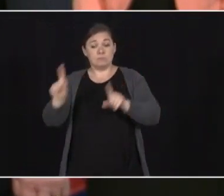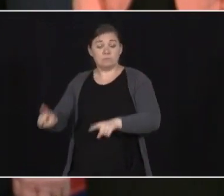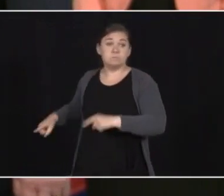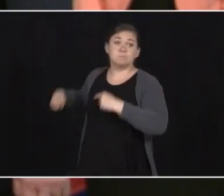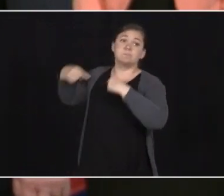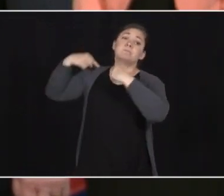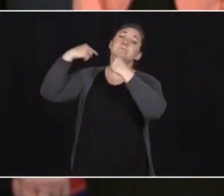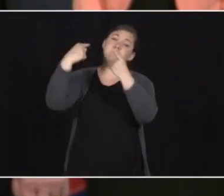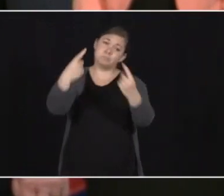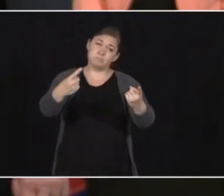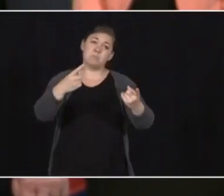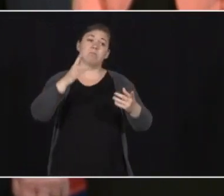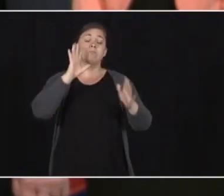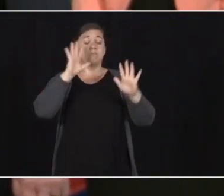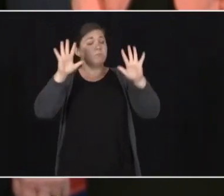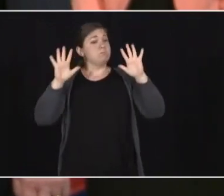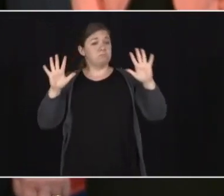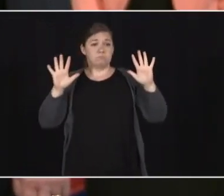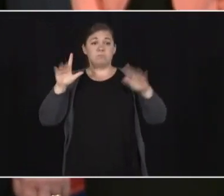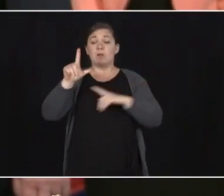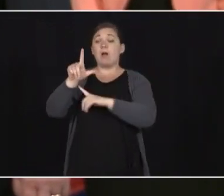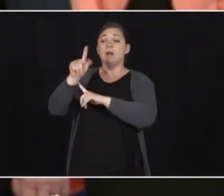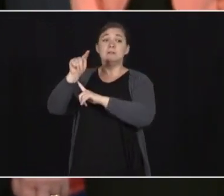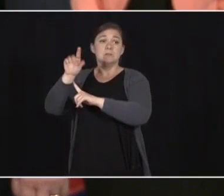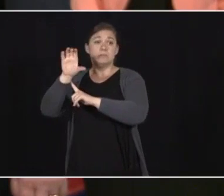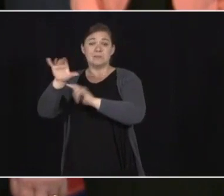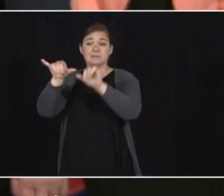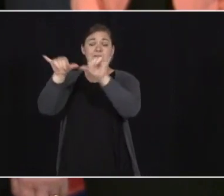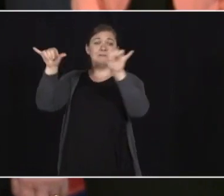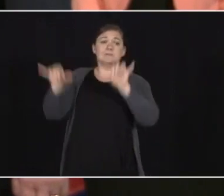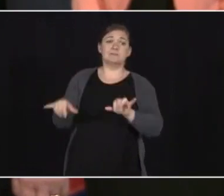to the people of Ontario. We have set all of long that